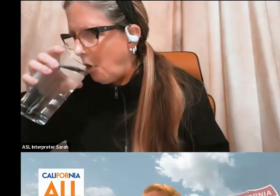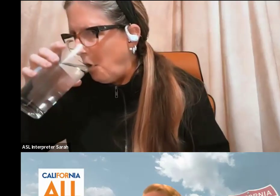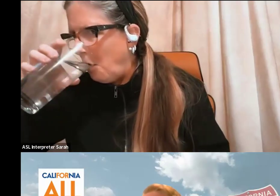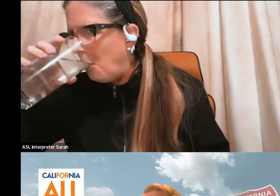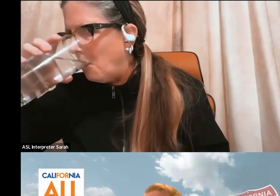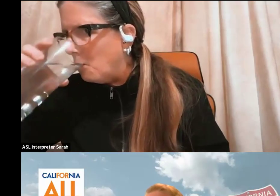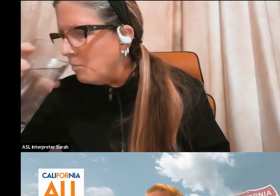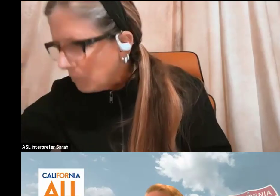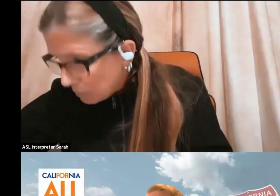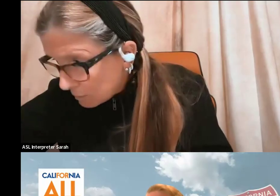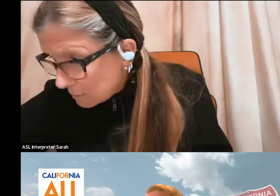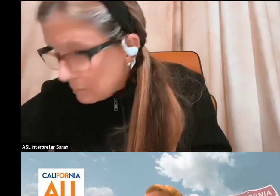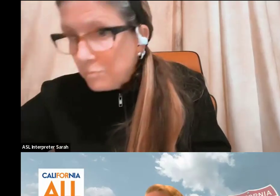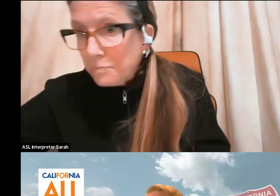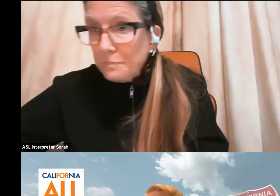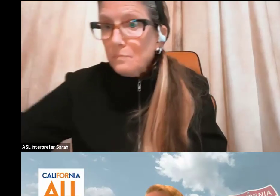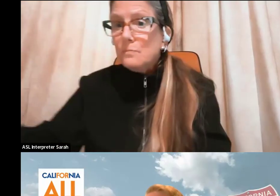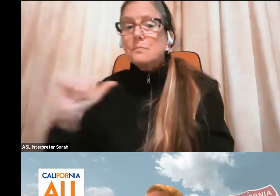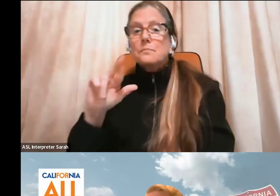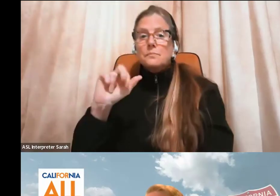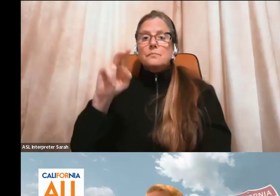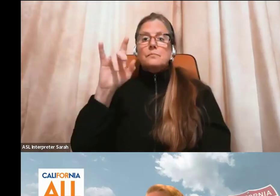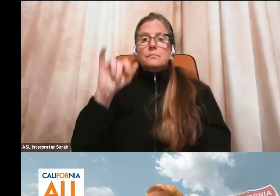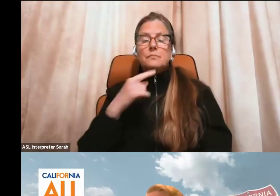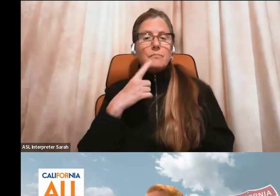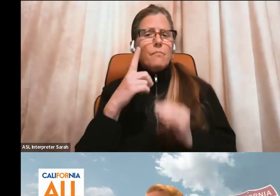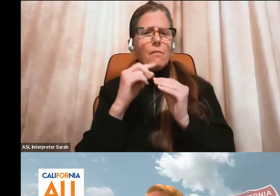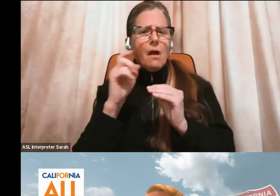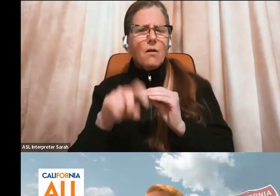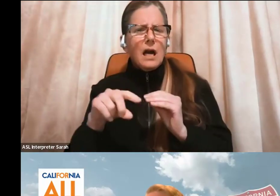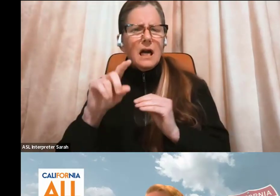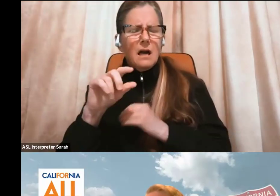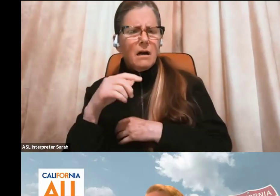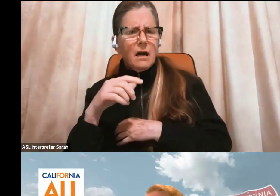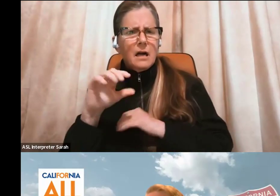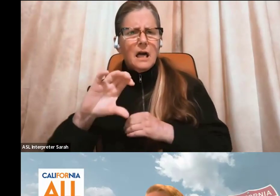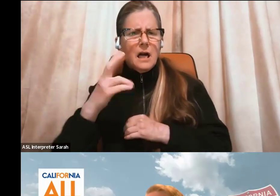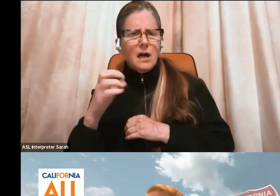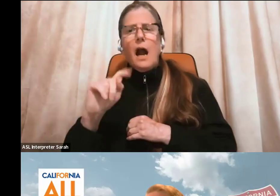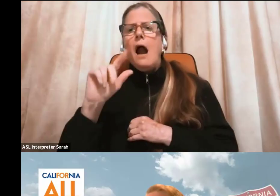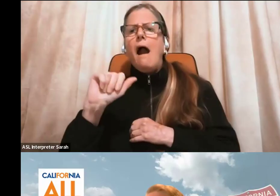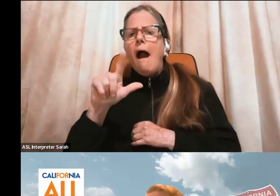there's still another question that's, in the chat. Alex Franco, looks like the question, is the